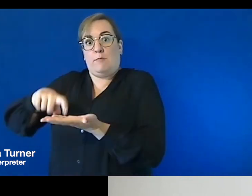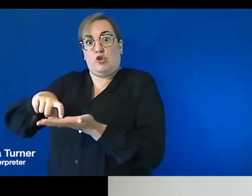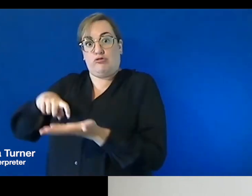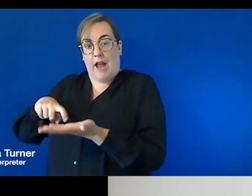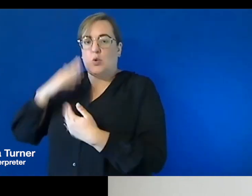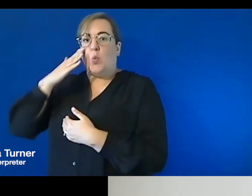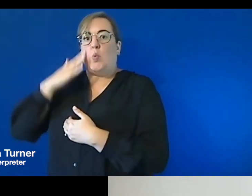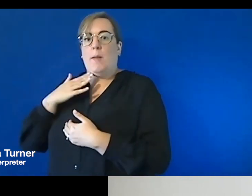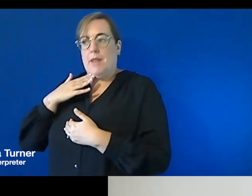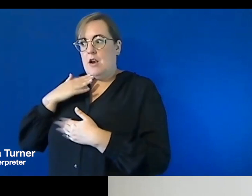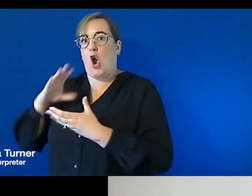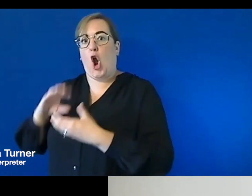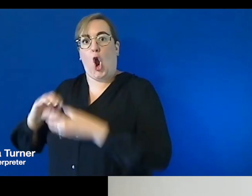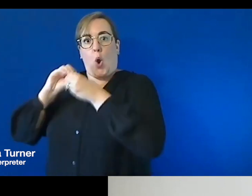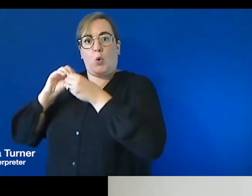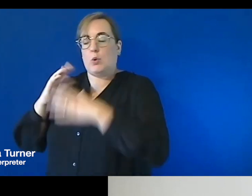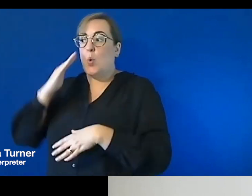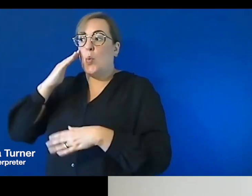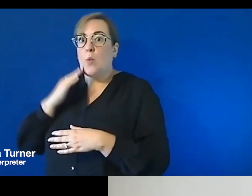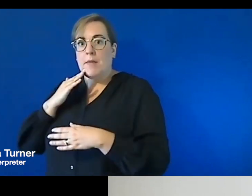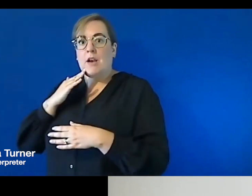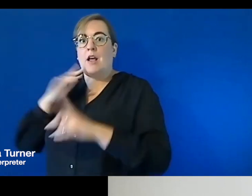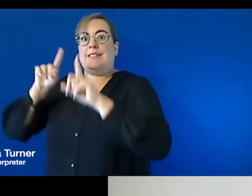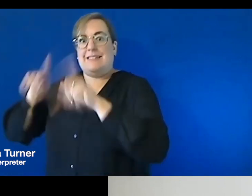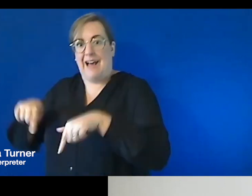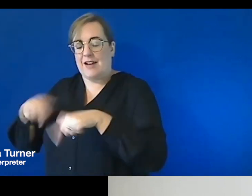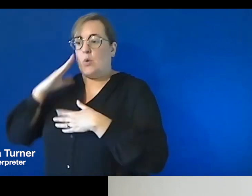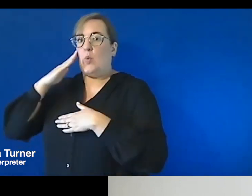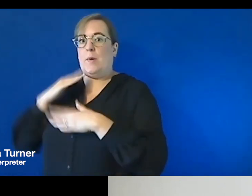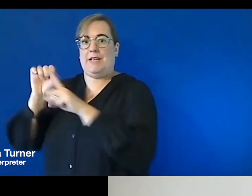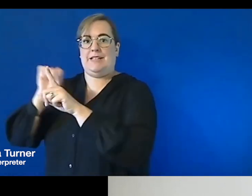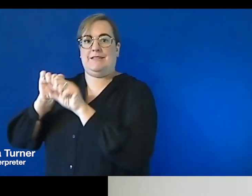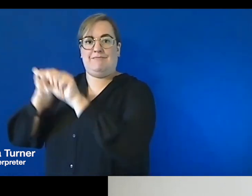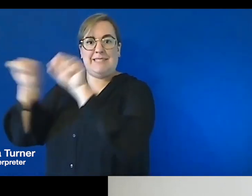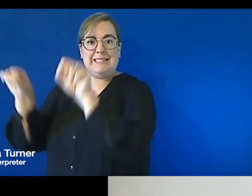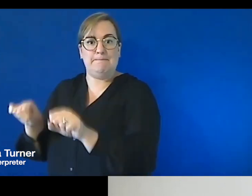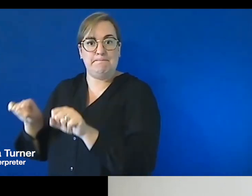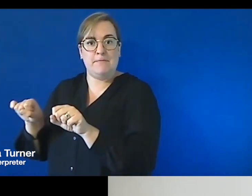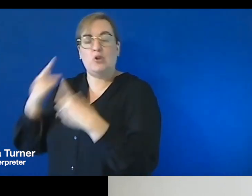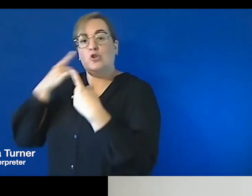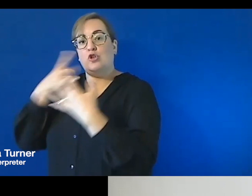women-owned ecosystems which able to demonstrate how women-driven hackathon